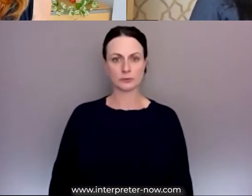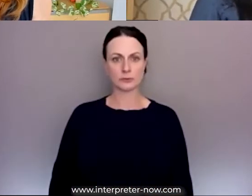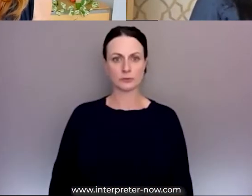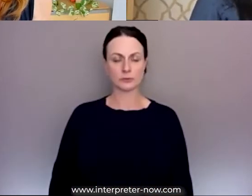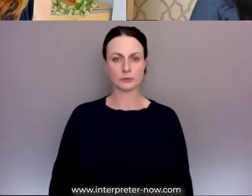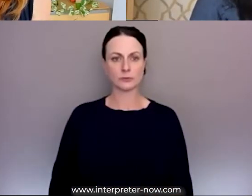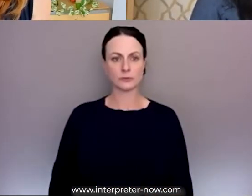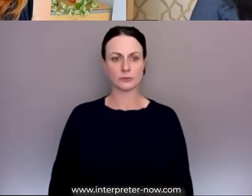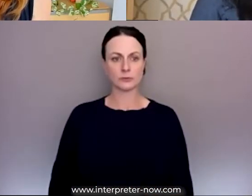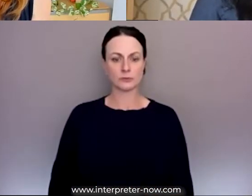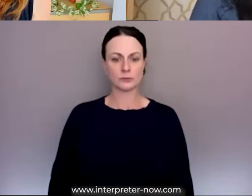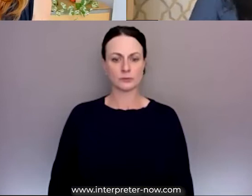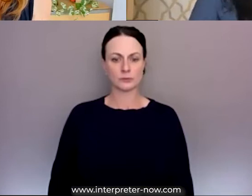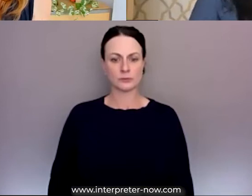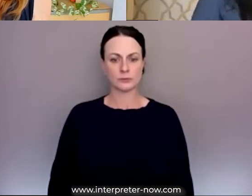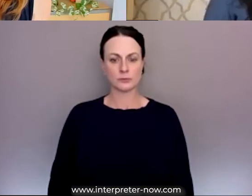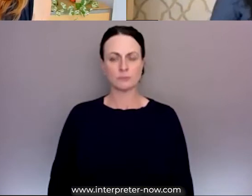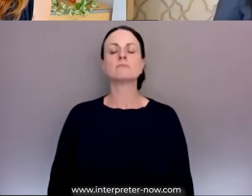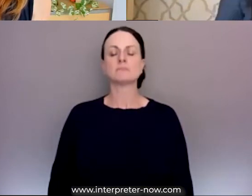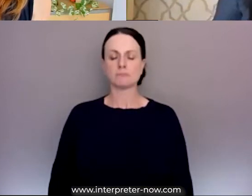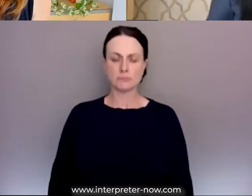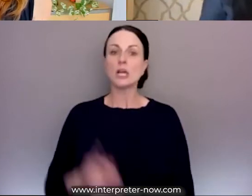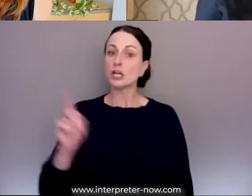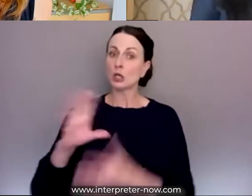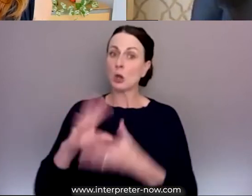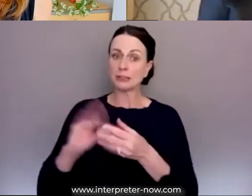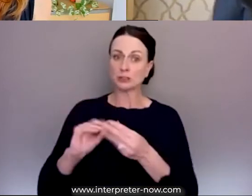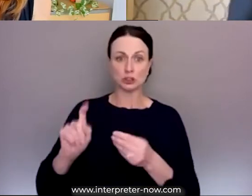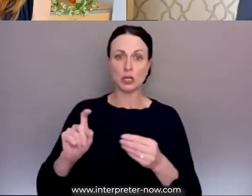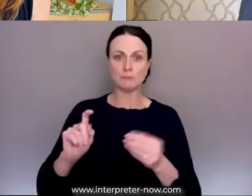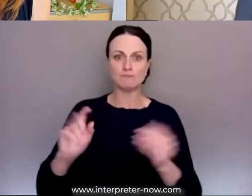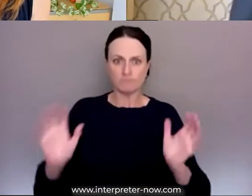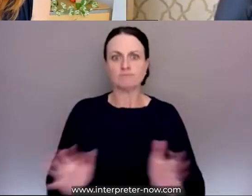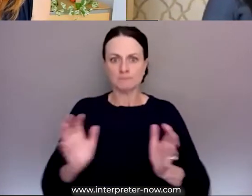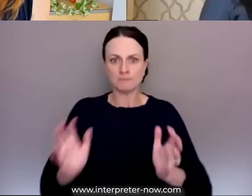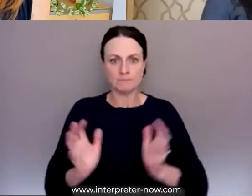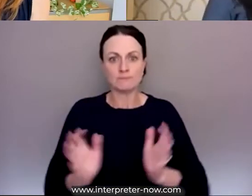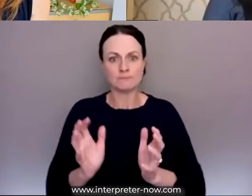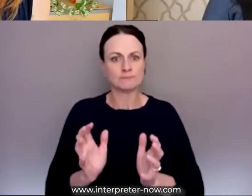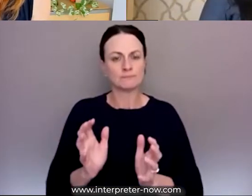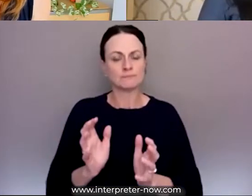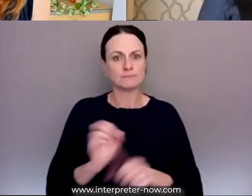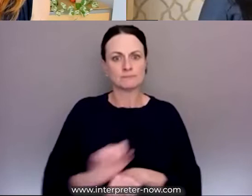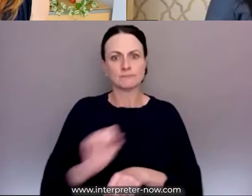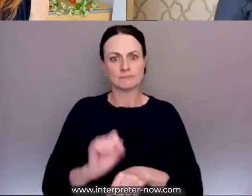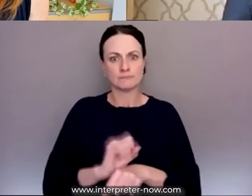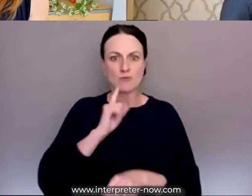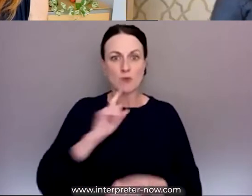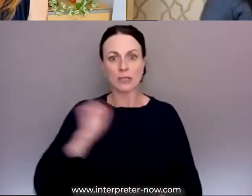In that, you mentioned that we should all be pushing for our senators and representatives